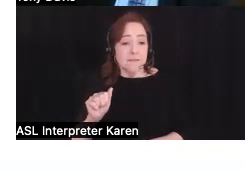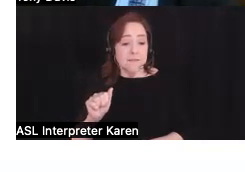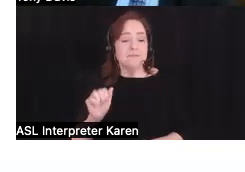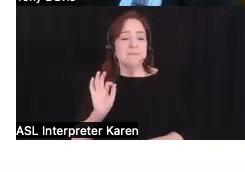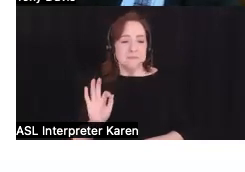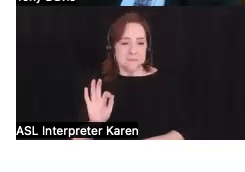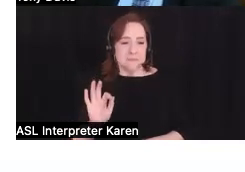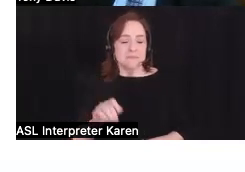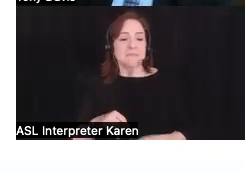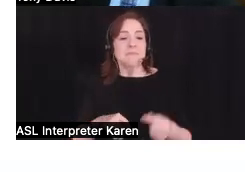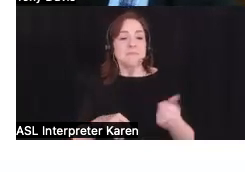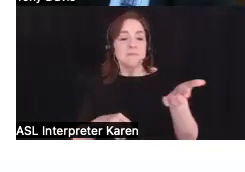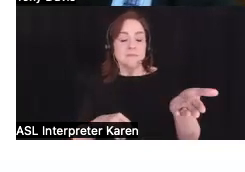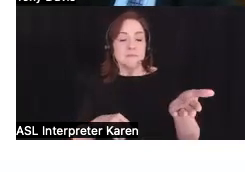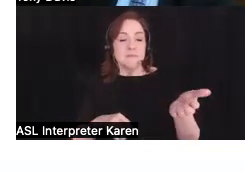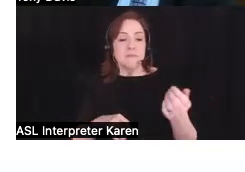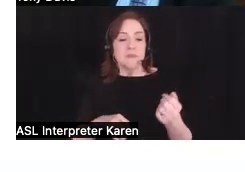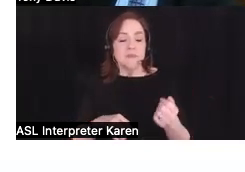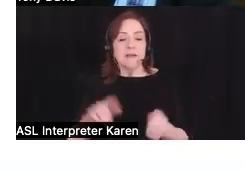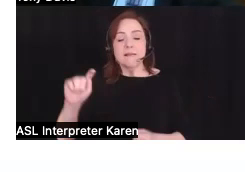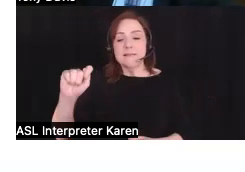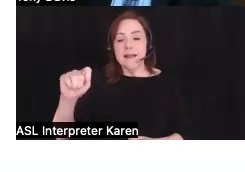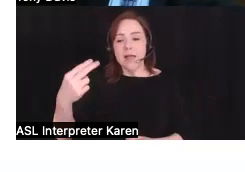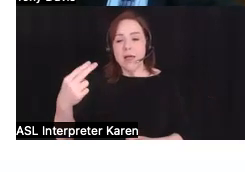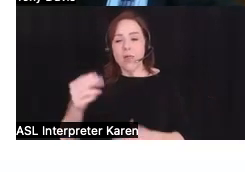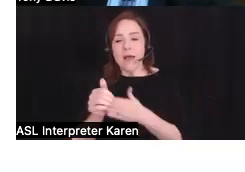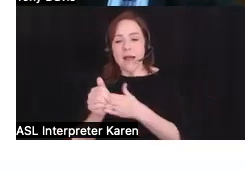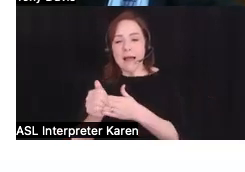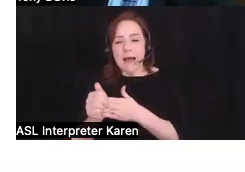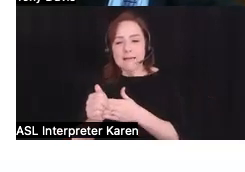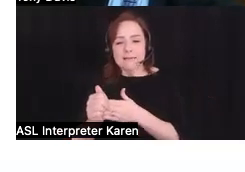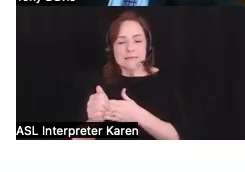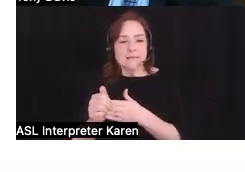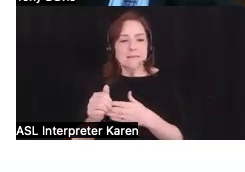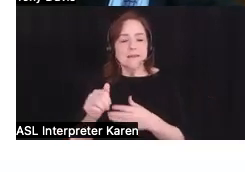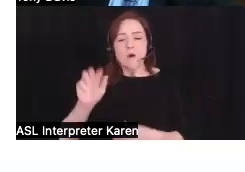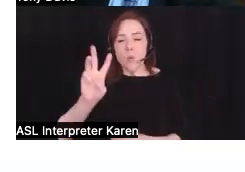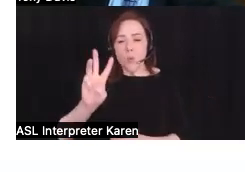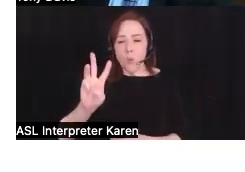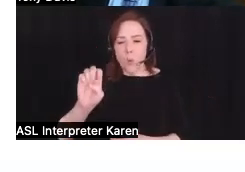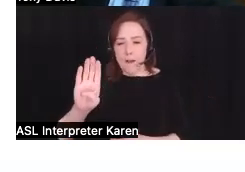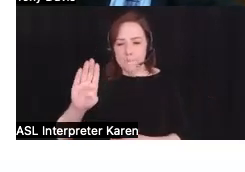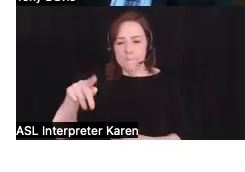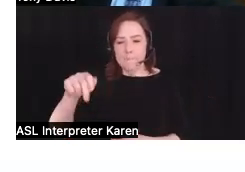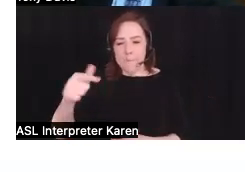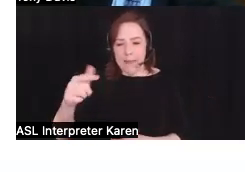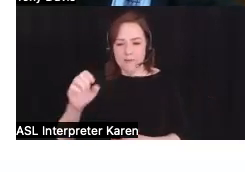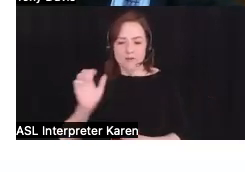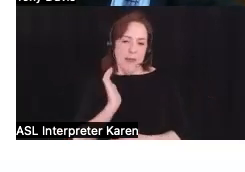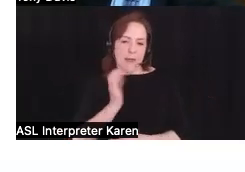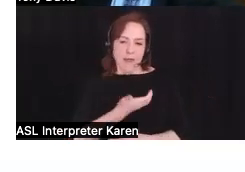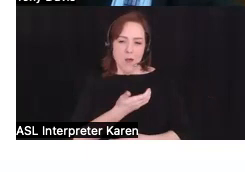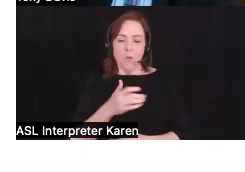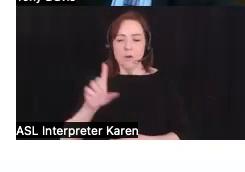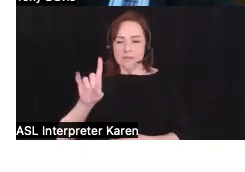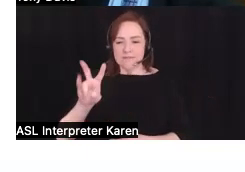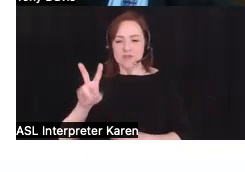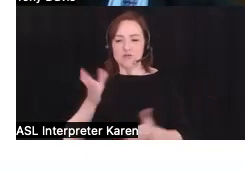so this is um a telehealth guidance web page that our division in North Carolina has developed the